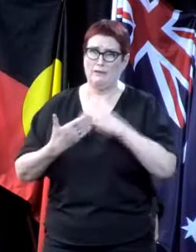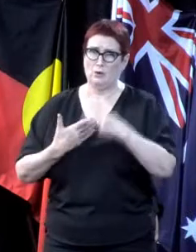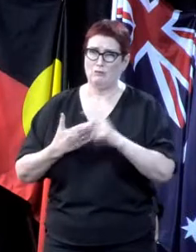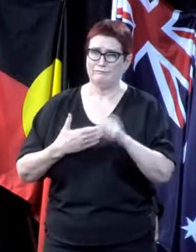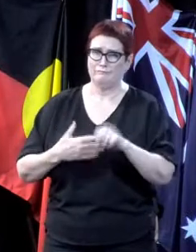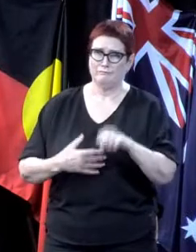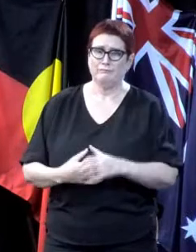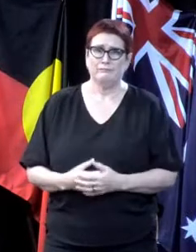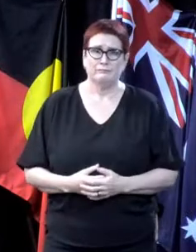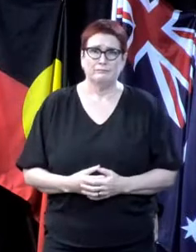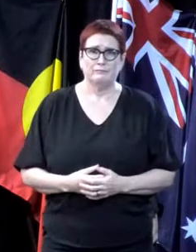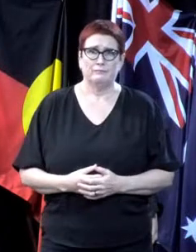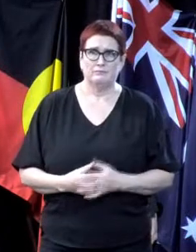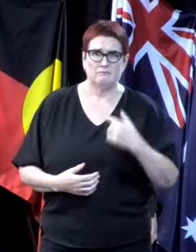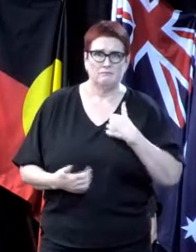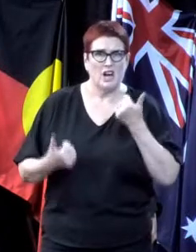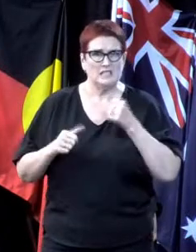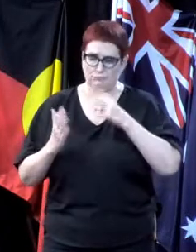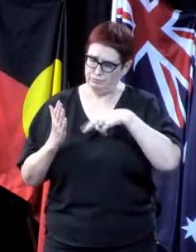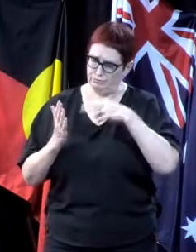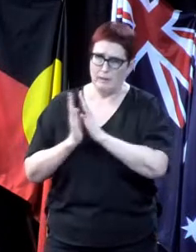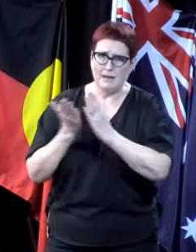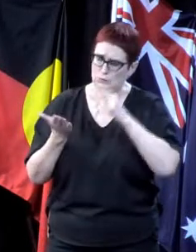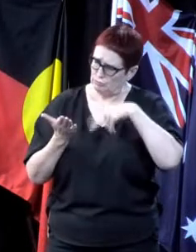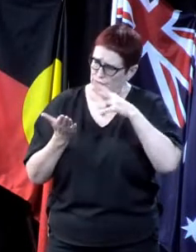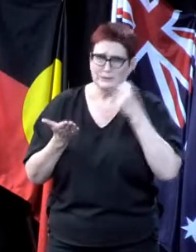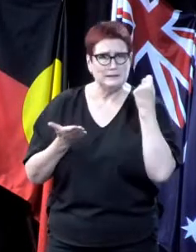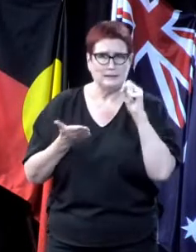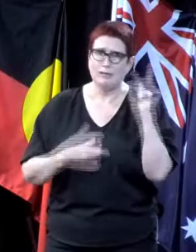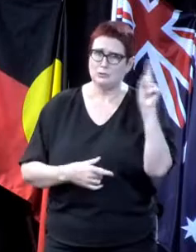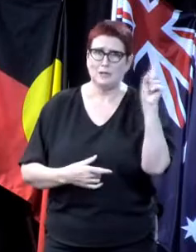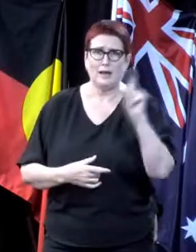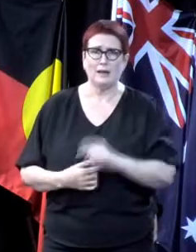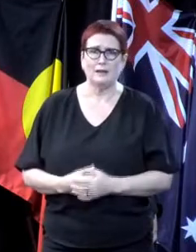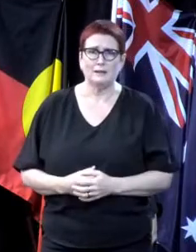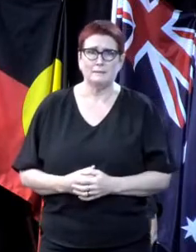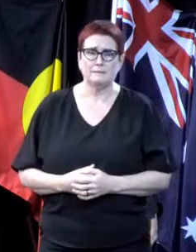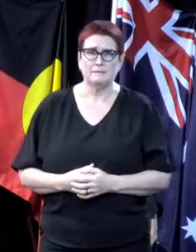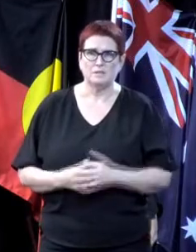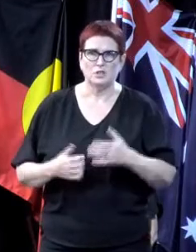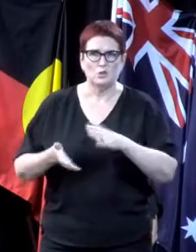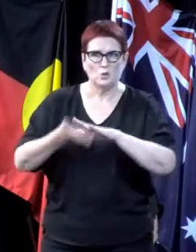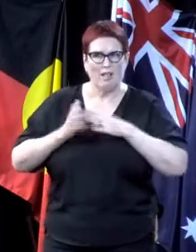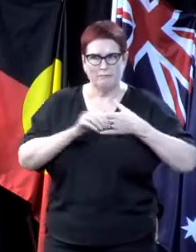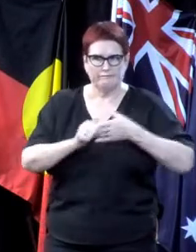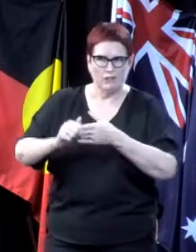And we still refer to the manual and books today to guide us in that direction.